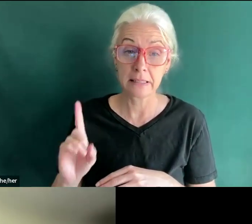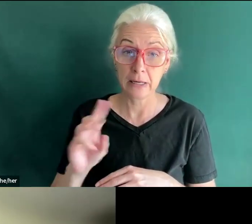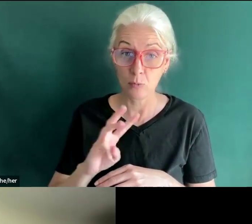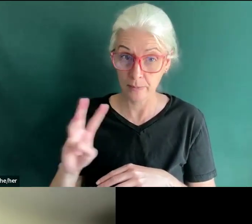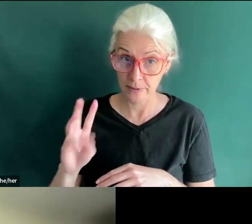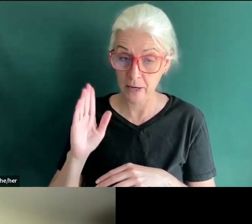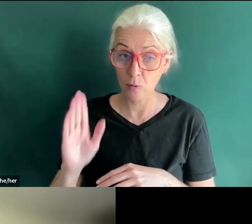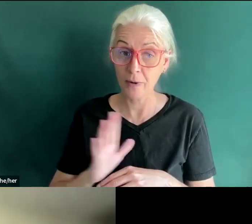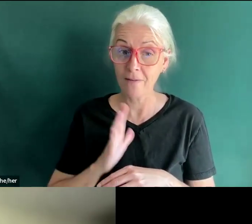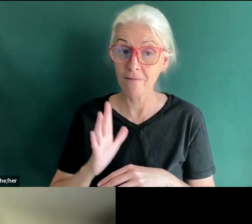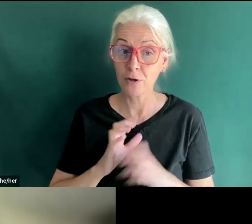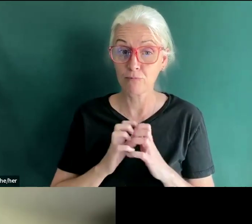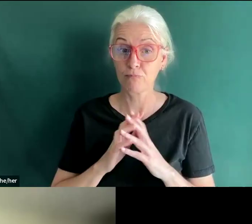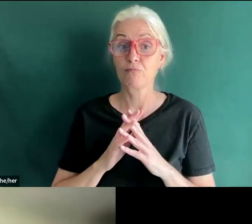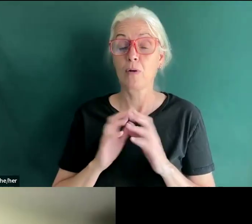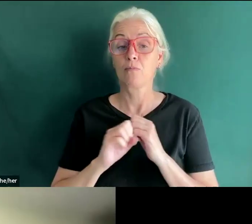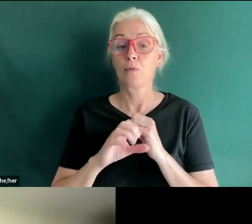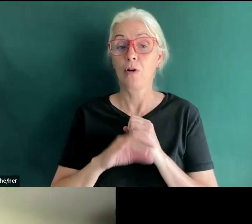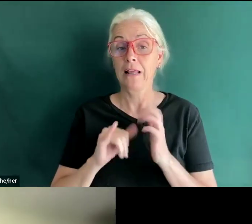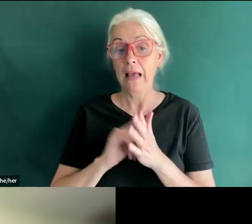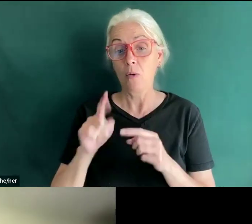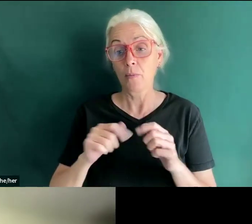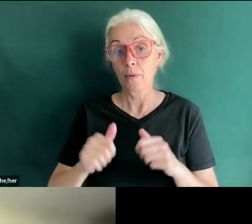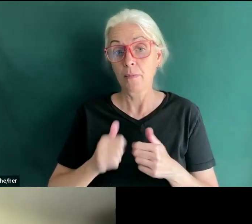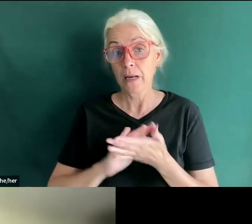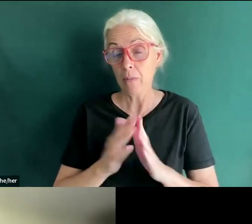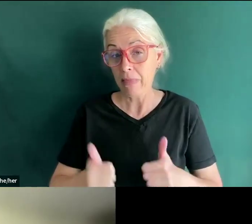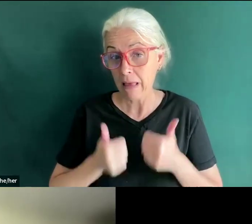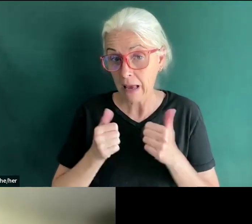going to be officially launching and promoting it once we go live with our Digital Equity Roadmap,